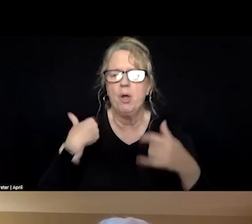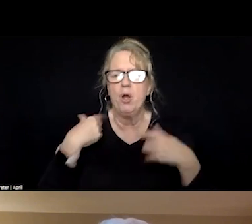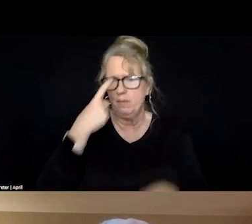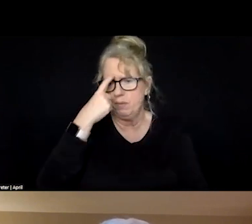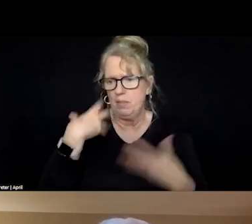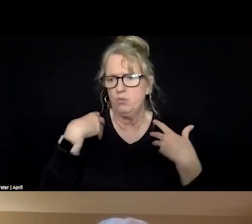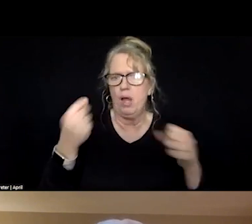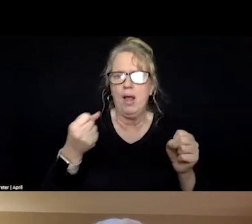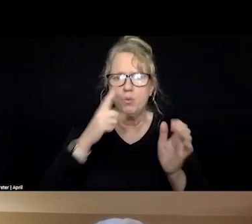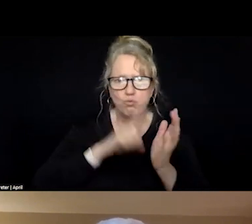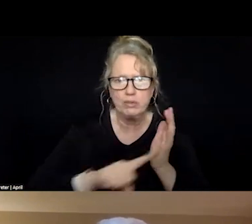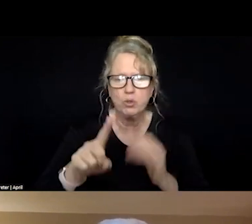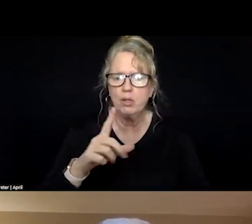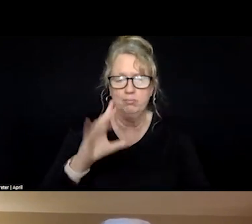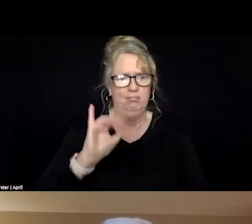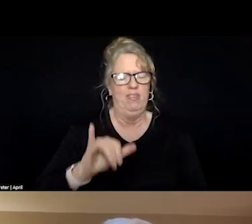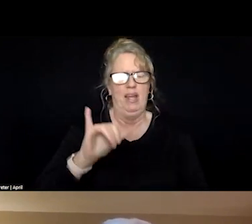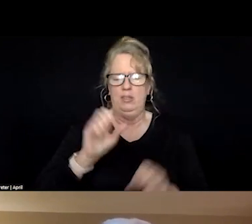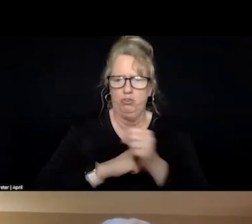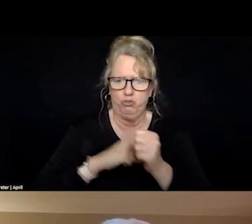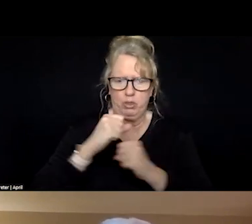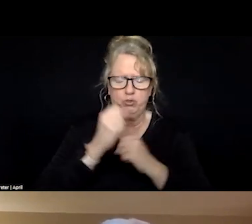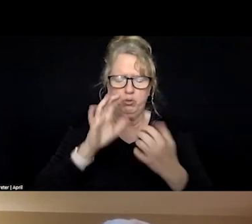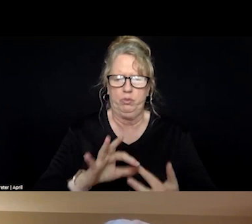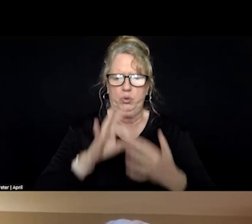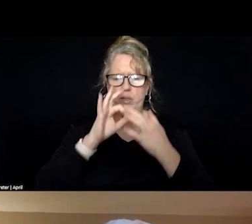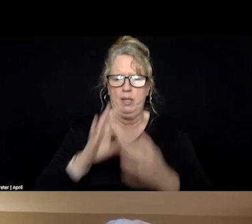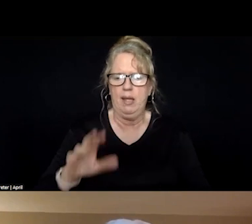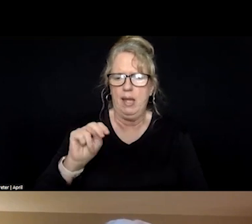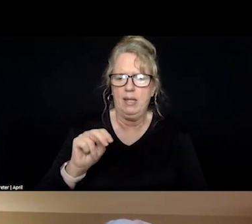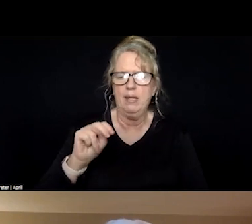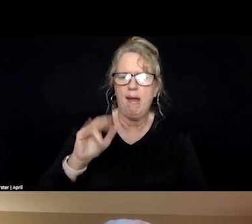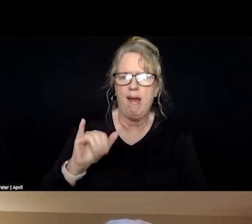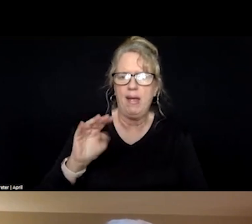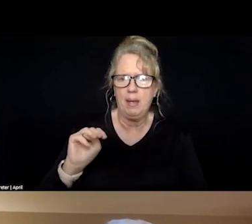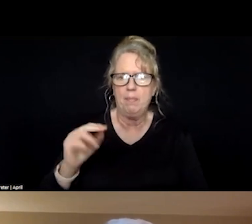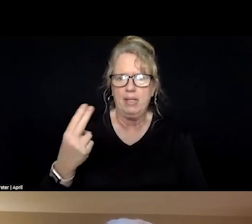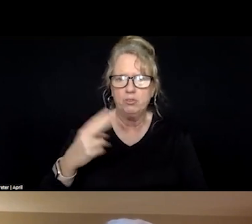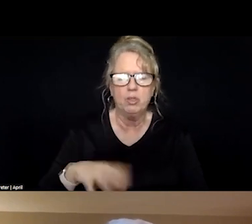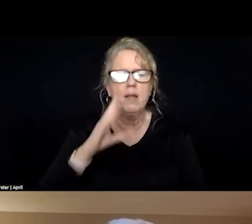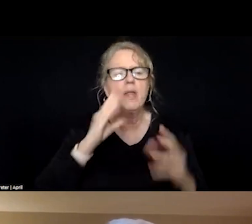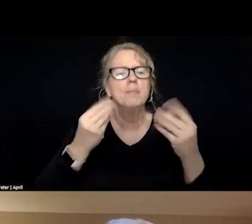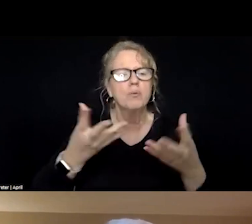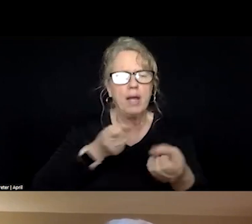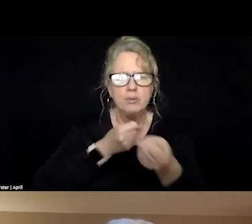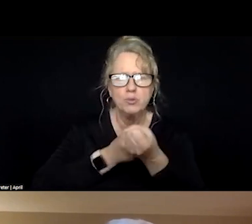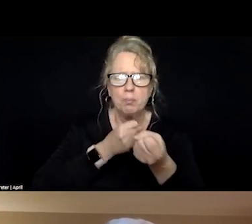WHICH IS THIS UNIQUE STRUCTURE SUPPORTED BY MINH, WHICH IS